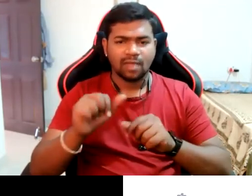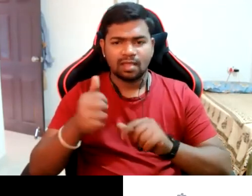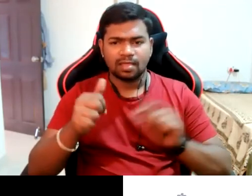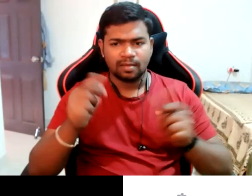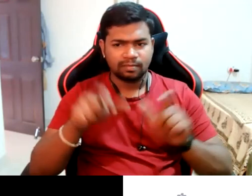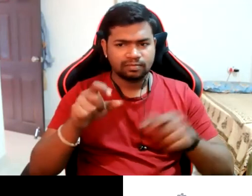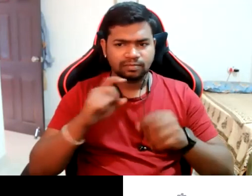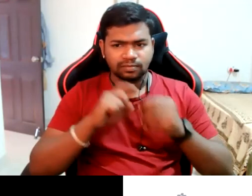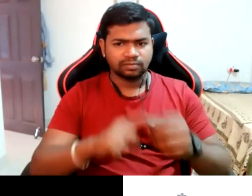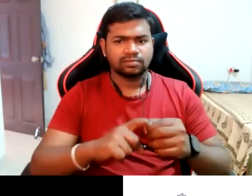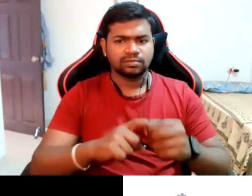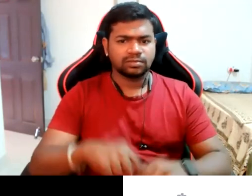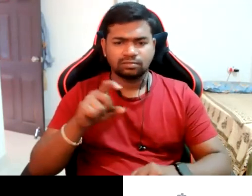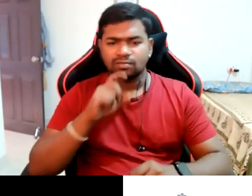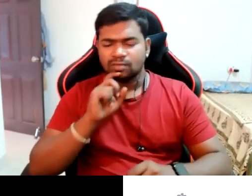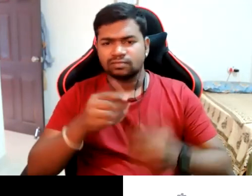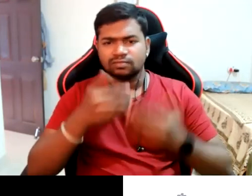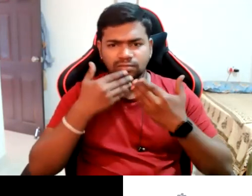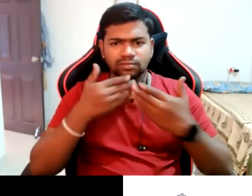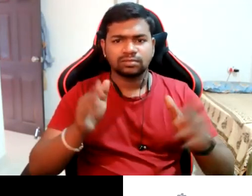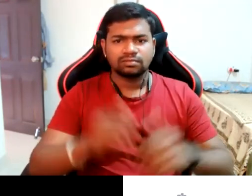opportunity guys to ask your questions to sandeep.